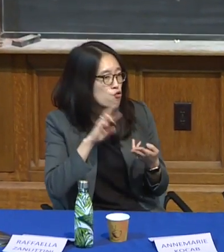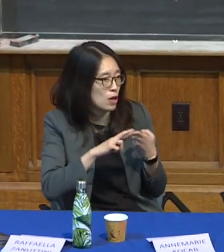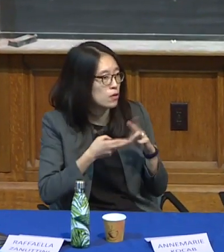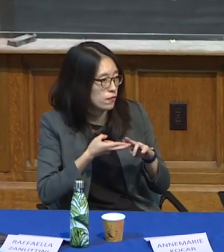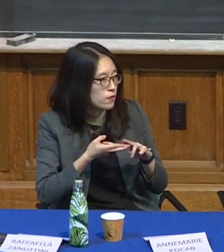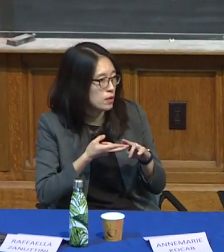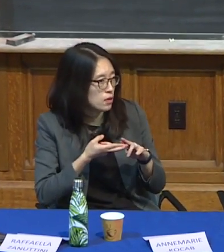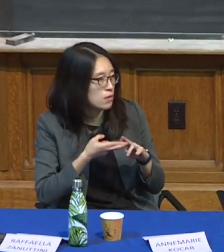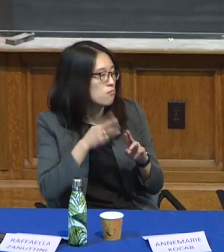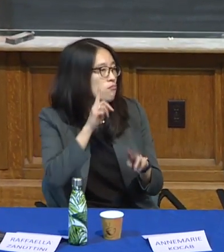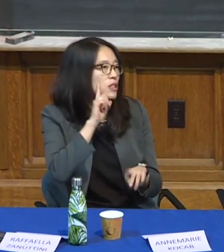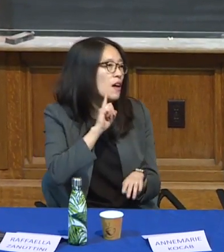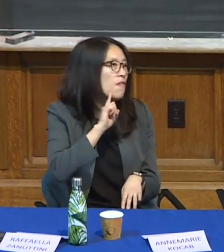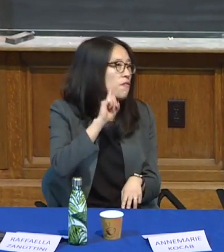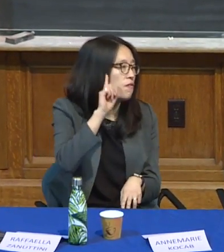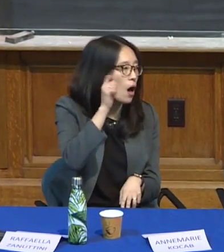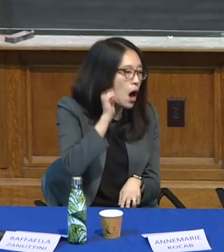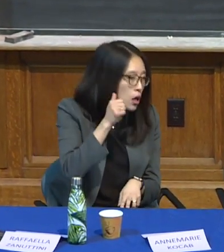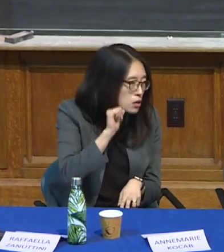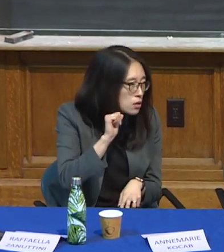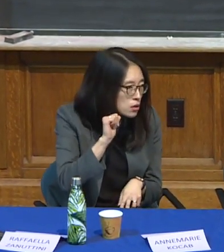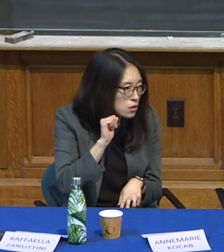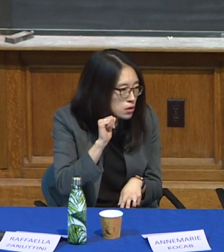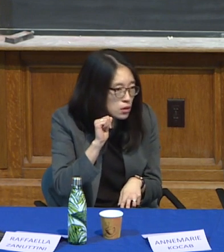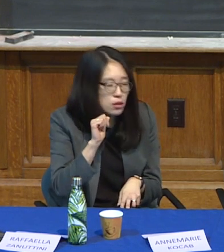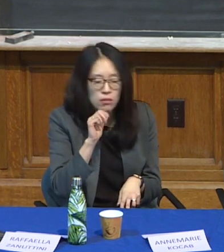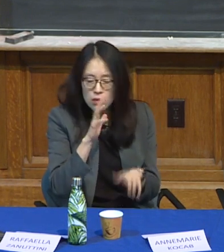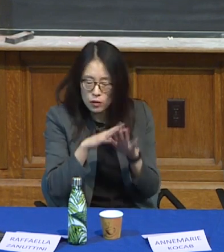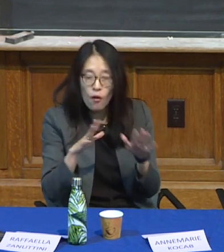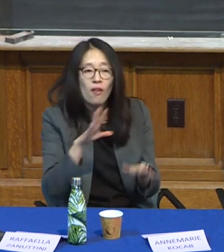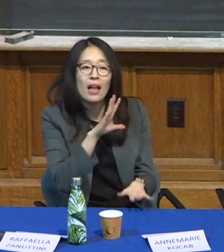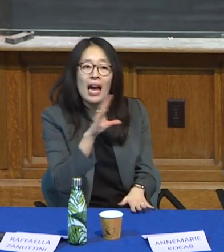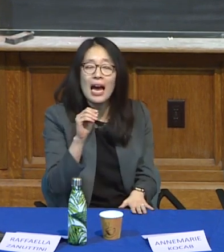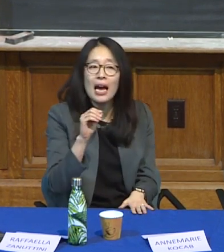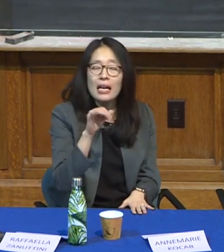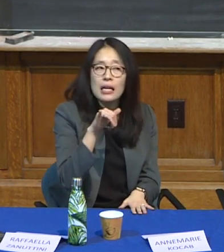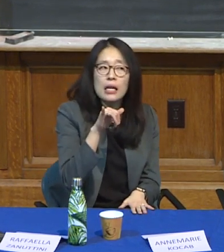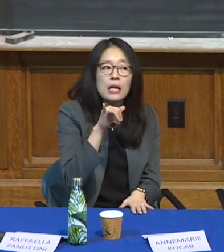who have Deaf relatives, Deaf aunts, and so forth.